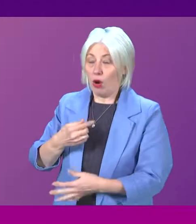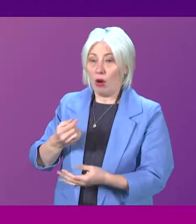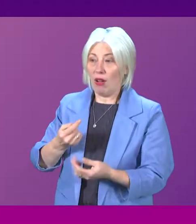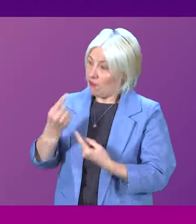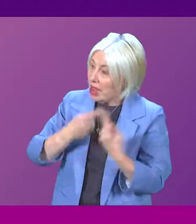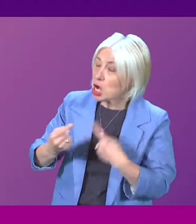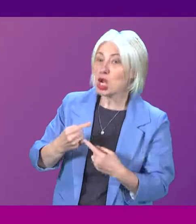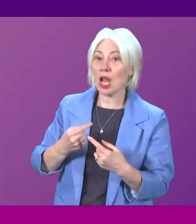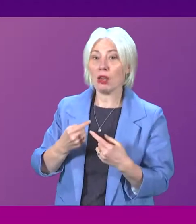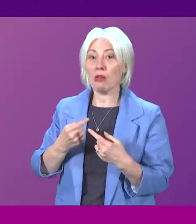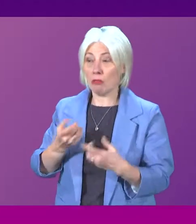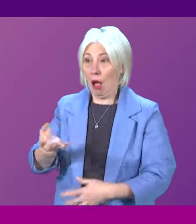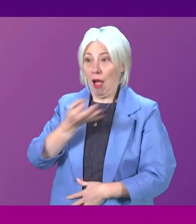That is all under way.